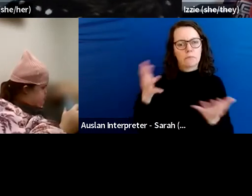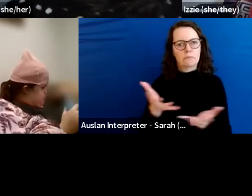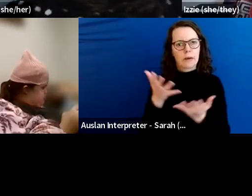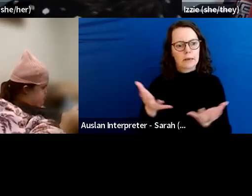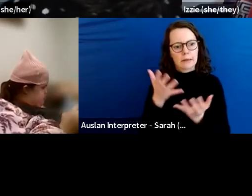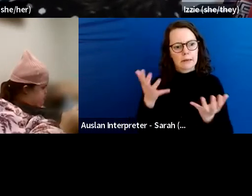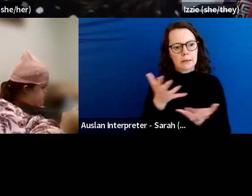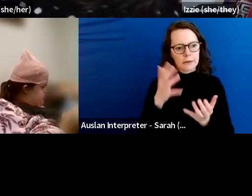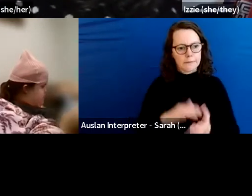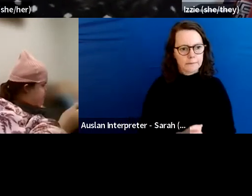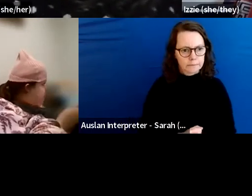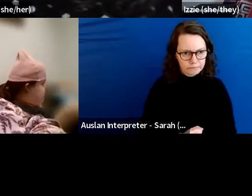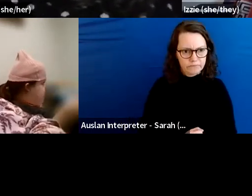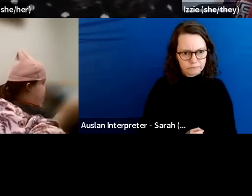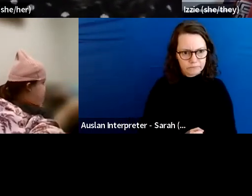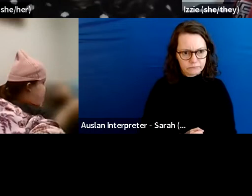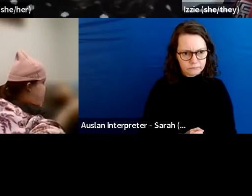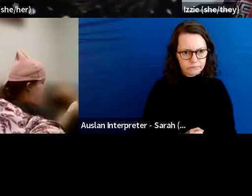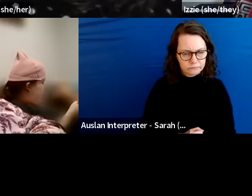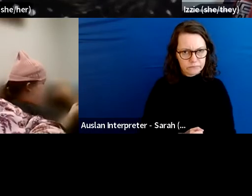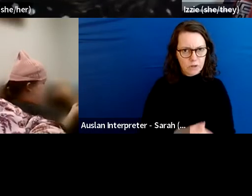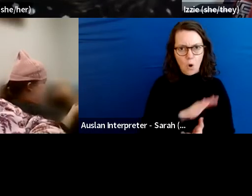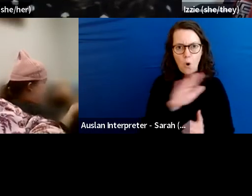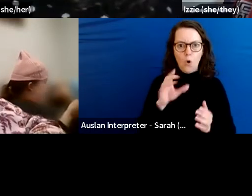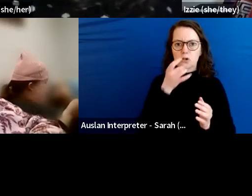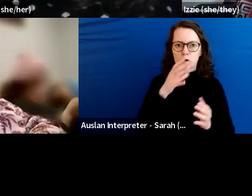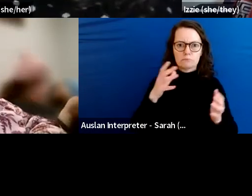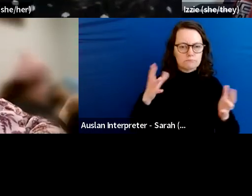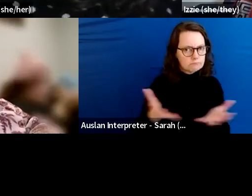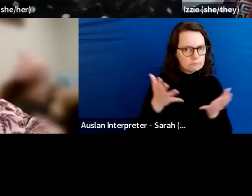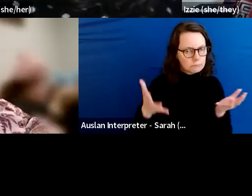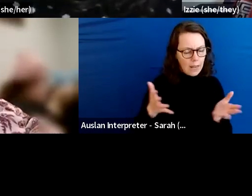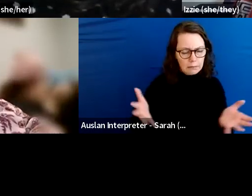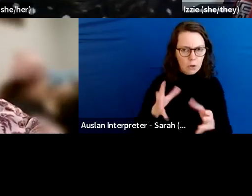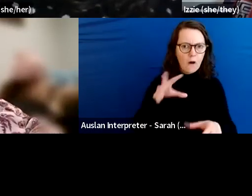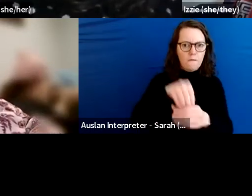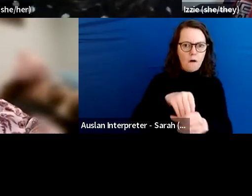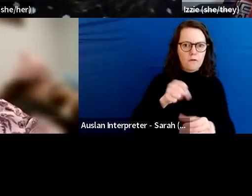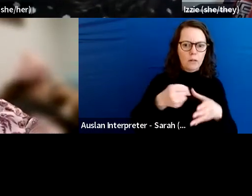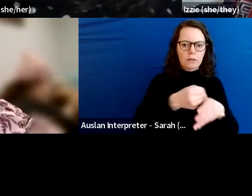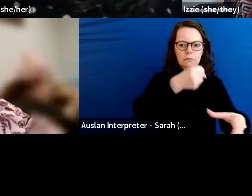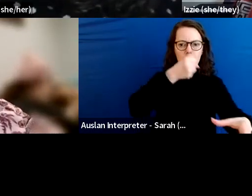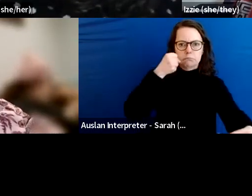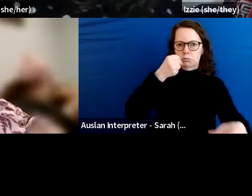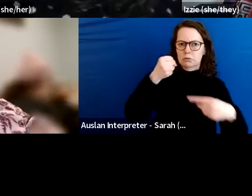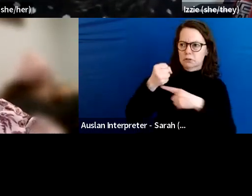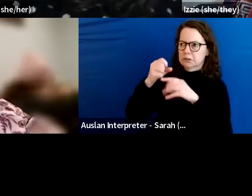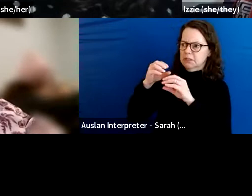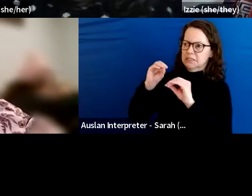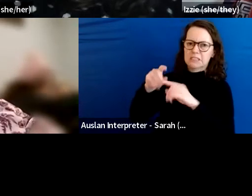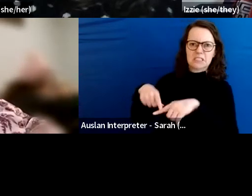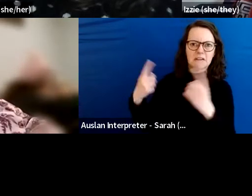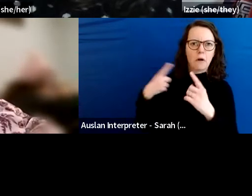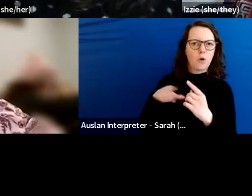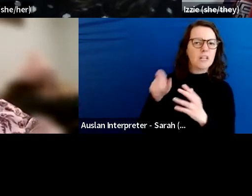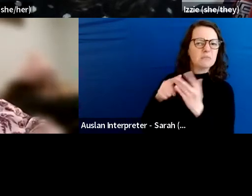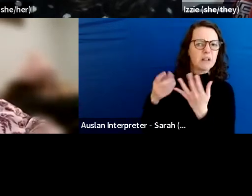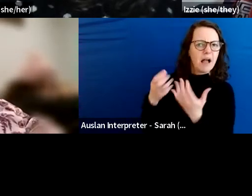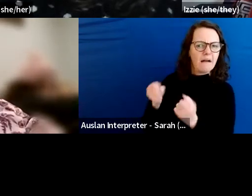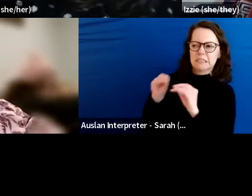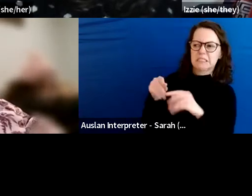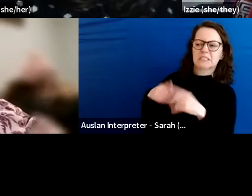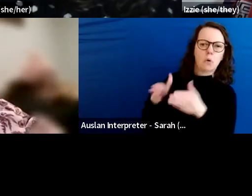So the topic of social inclusion is socially all children are welcome, supported to belong, and not separated from their peers on the basis of disability or difference.